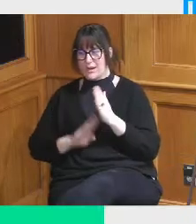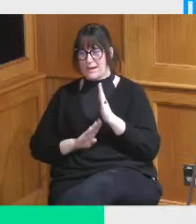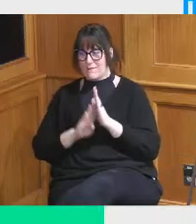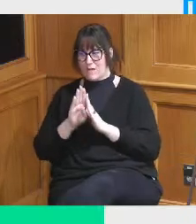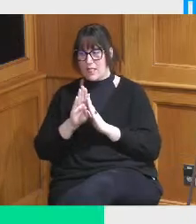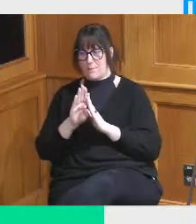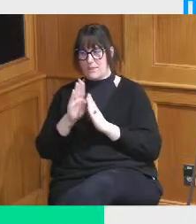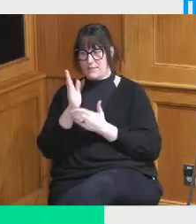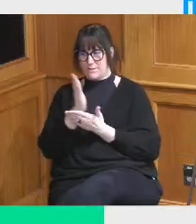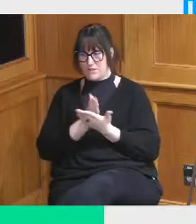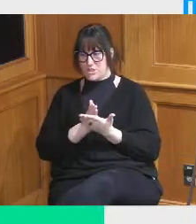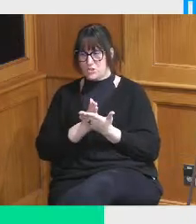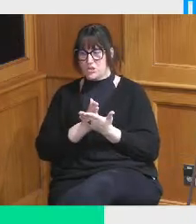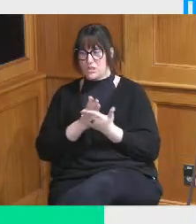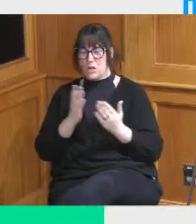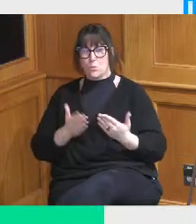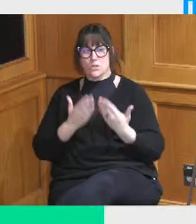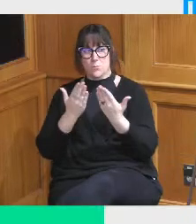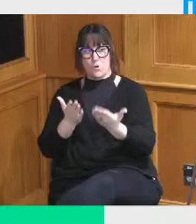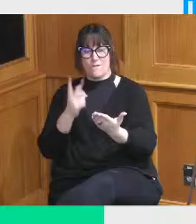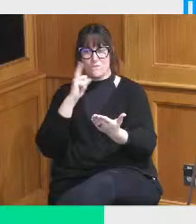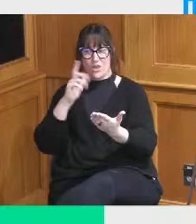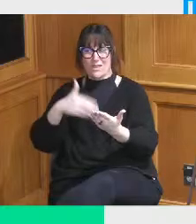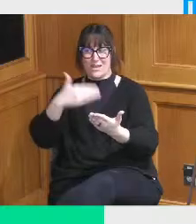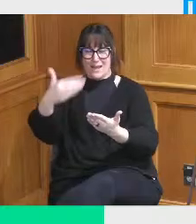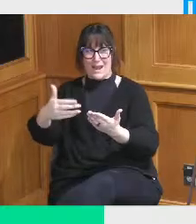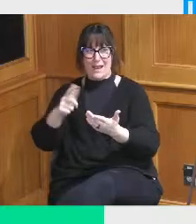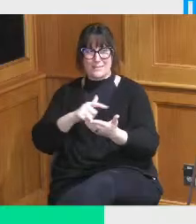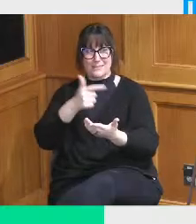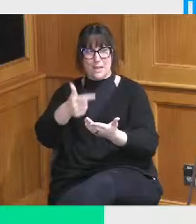supportive next steps to all applicants who are not approved to receive funding from